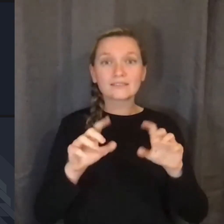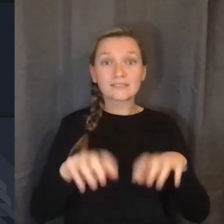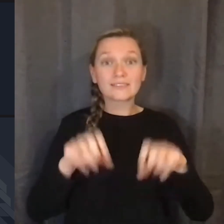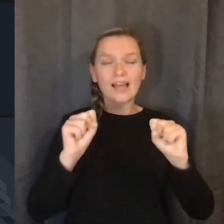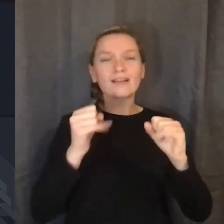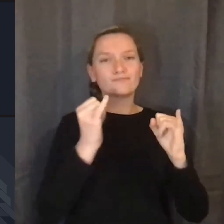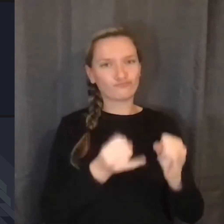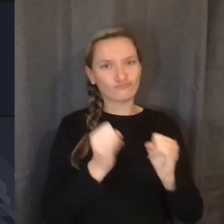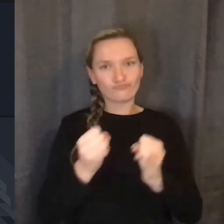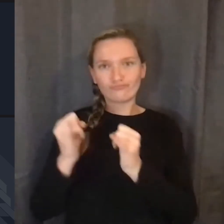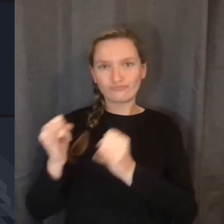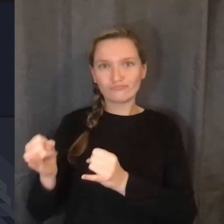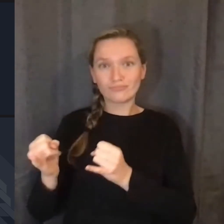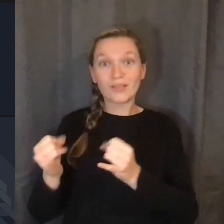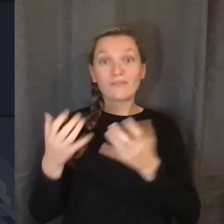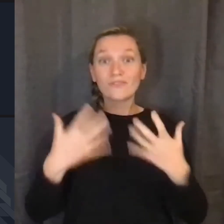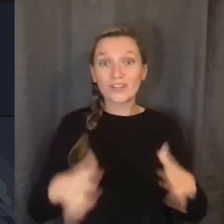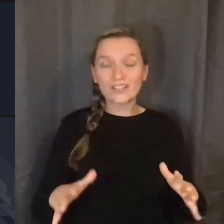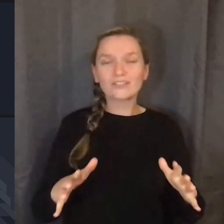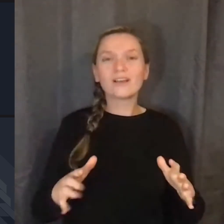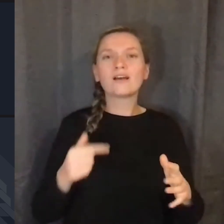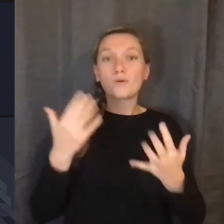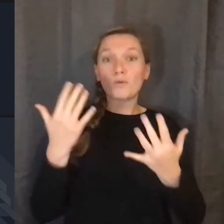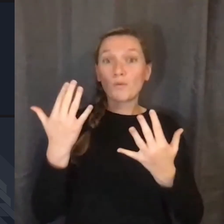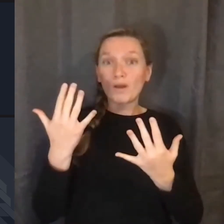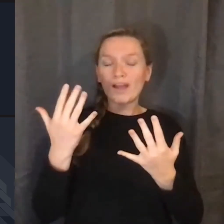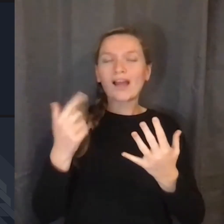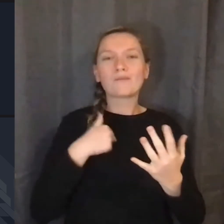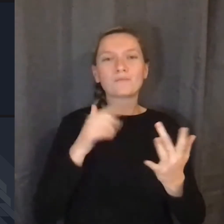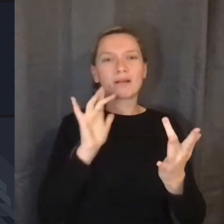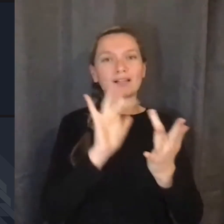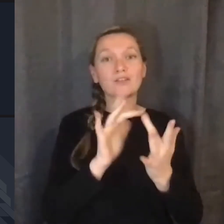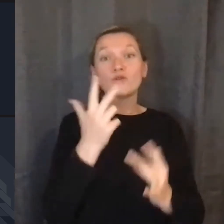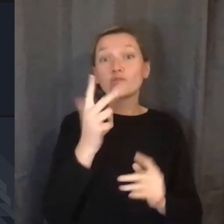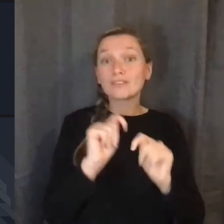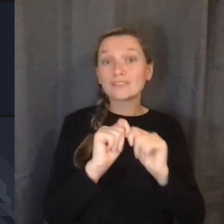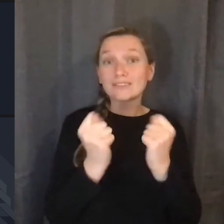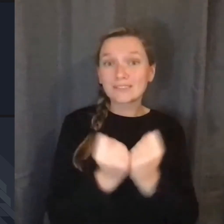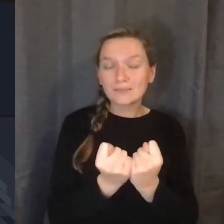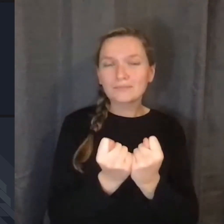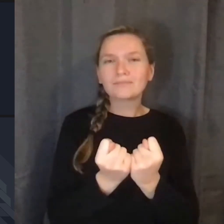Each member of the team will take a test and I'll also conduct an interview for each member.